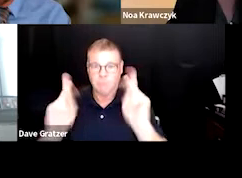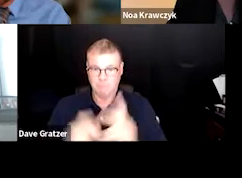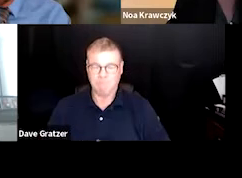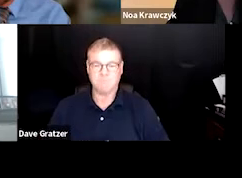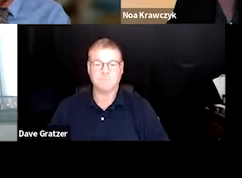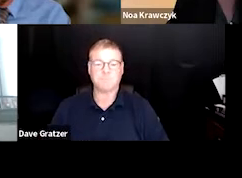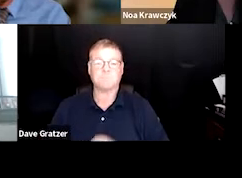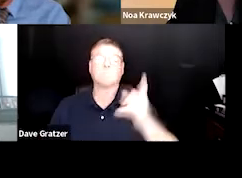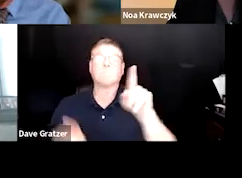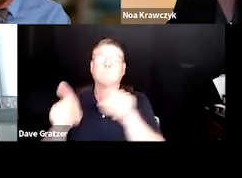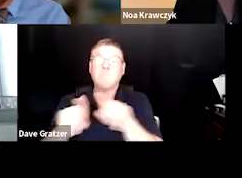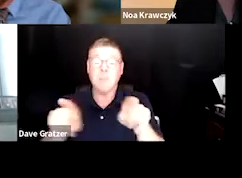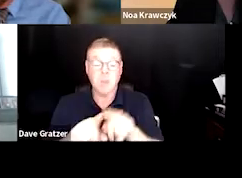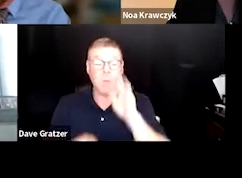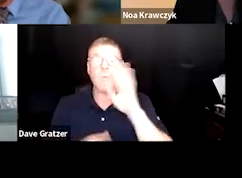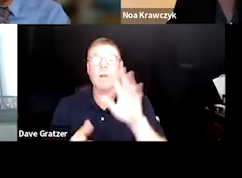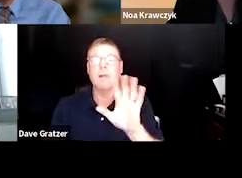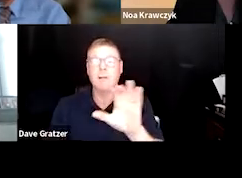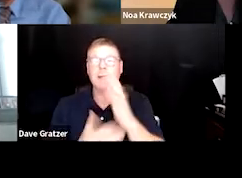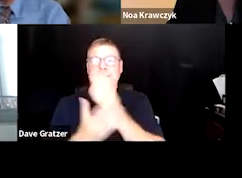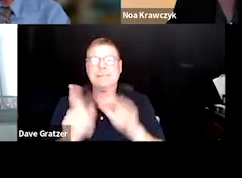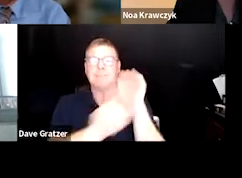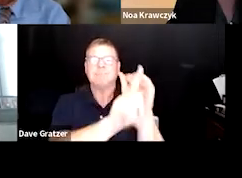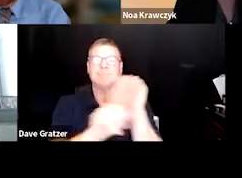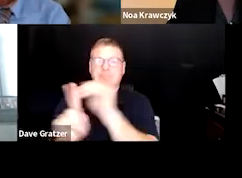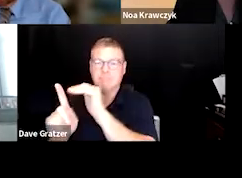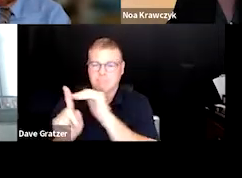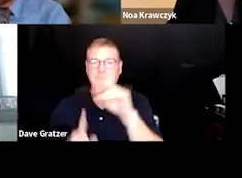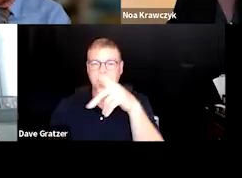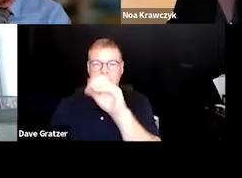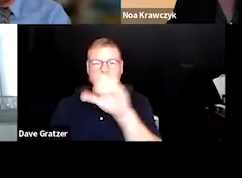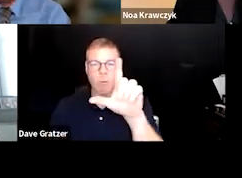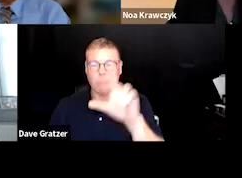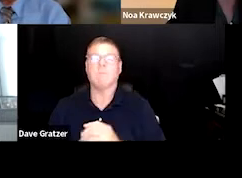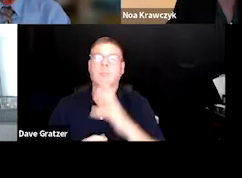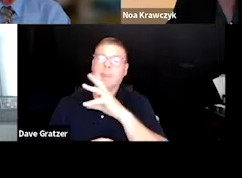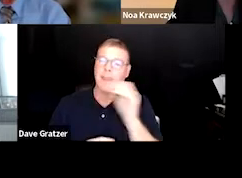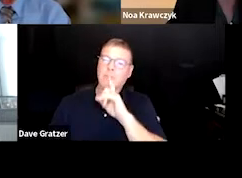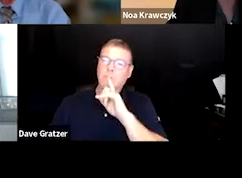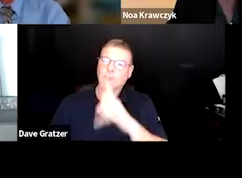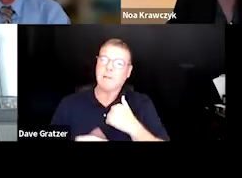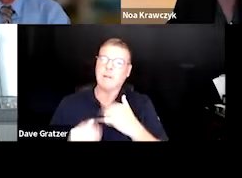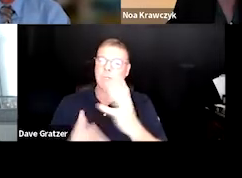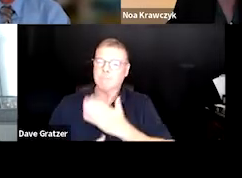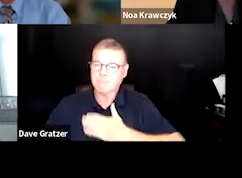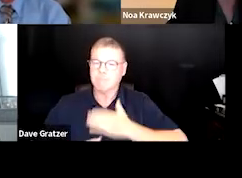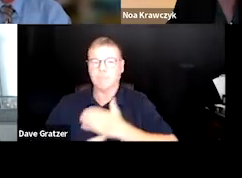We will also be conducting a couple of polls throughout today's event, and we really appreciate hearing from you in these polls.